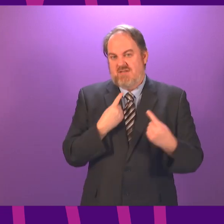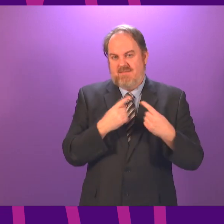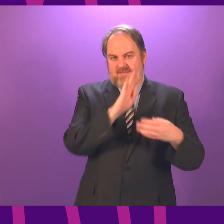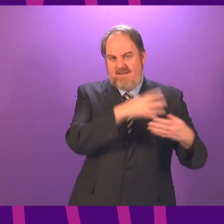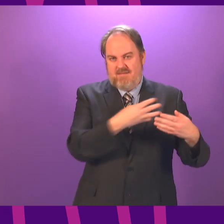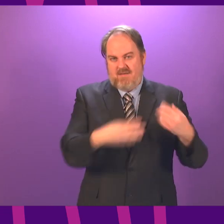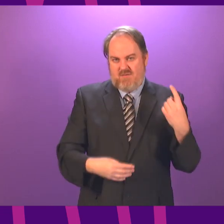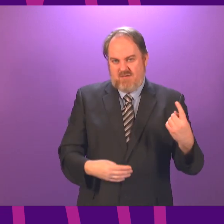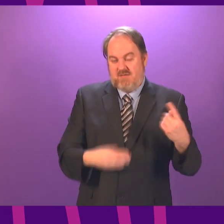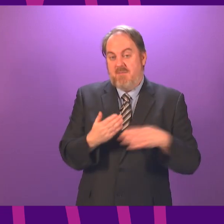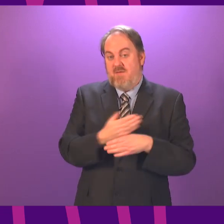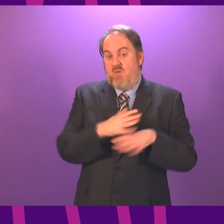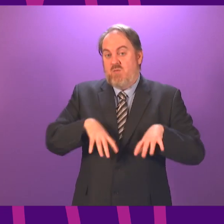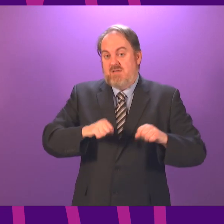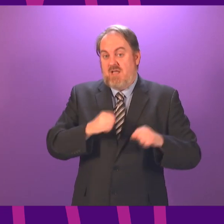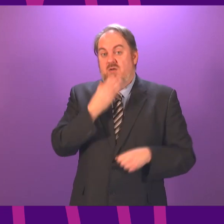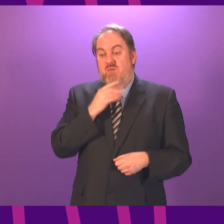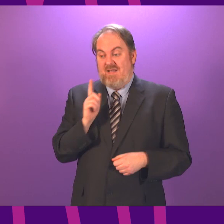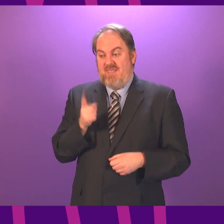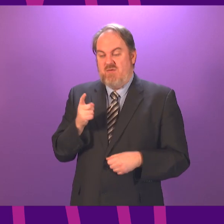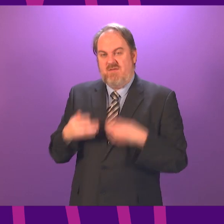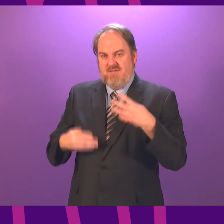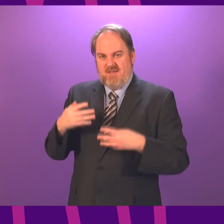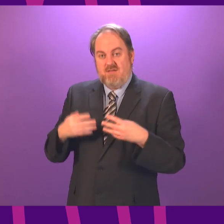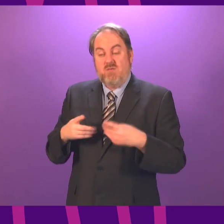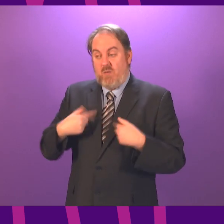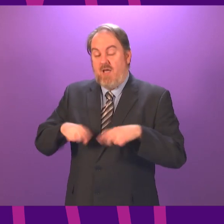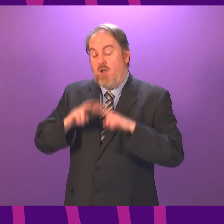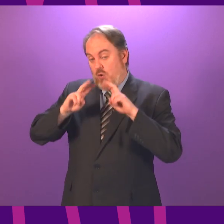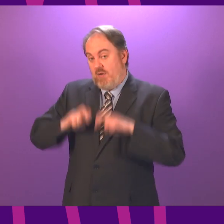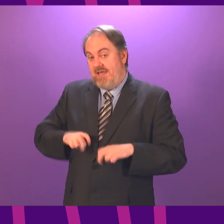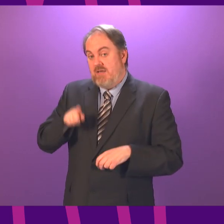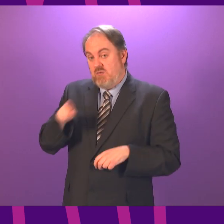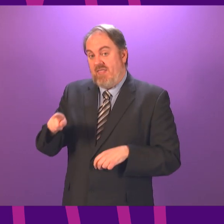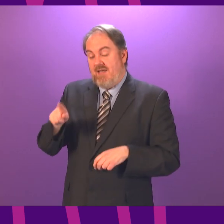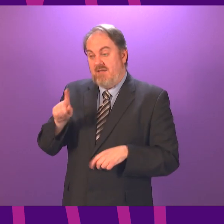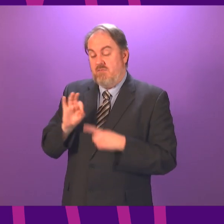about using it more widely in Scotland. Options around that are being considered at the moment,